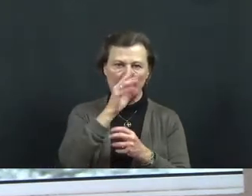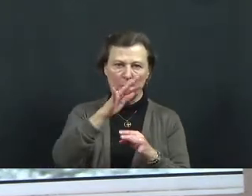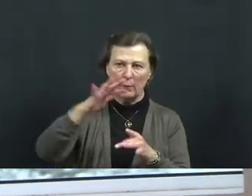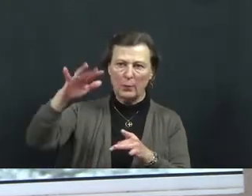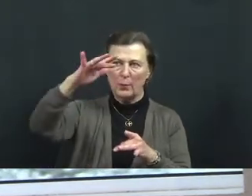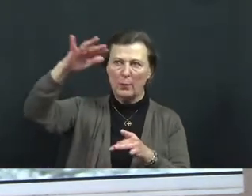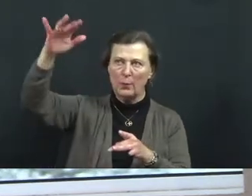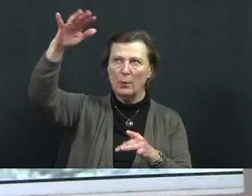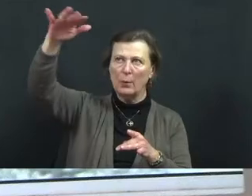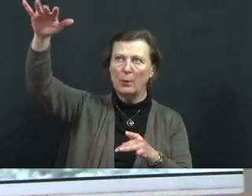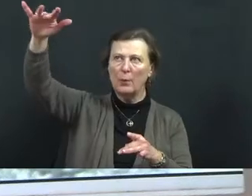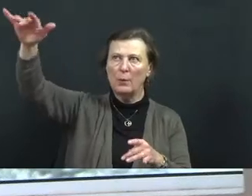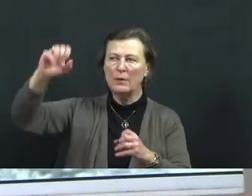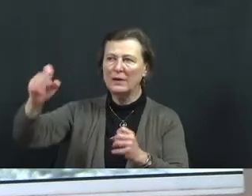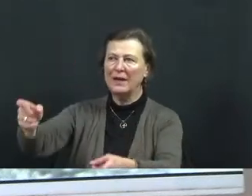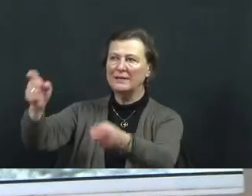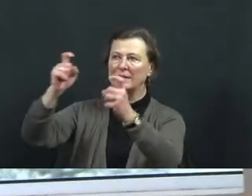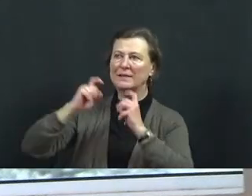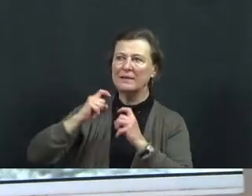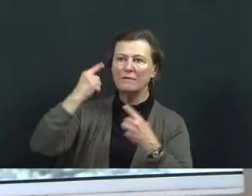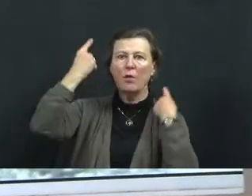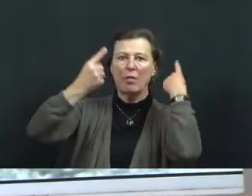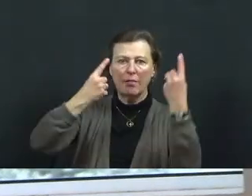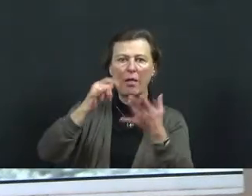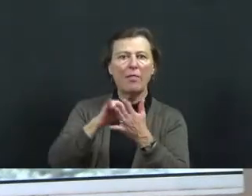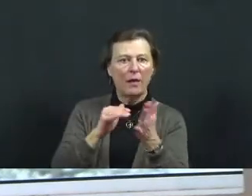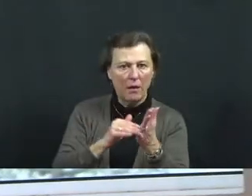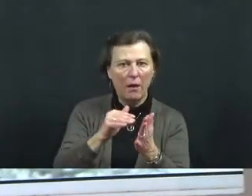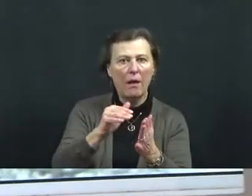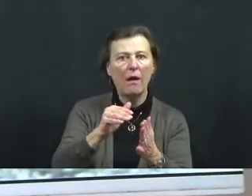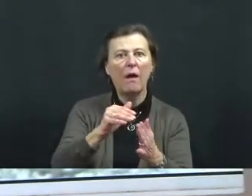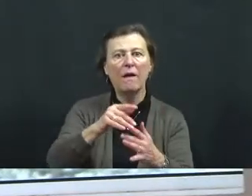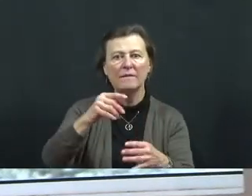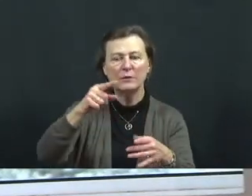Thoughts that do often lie too deep for tears